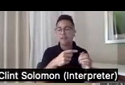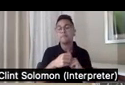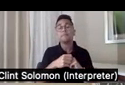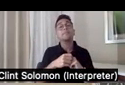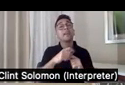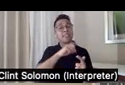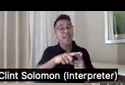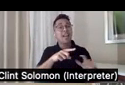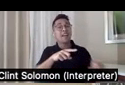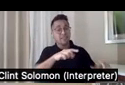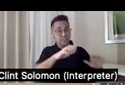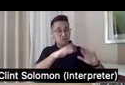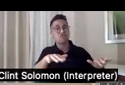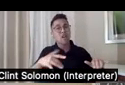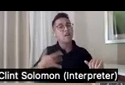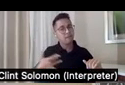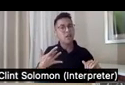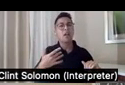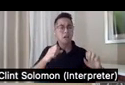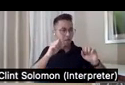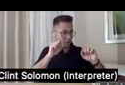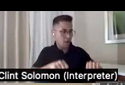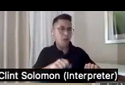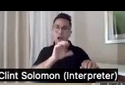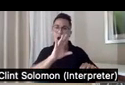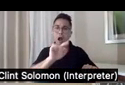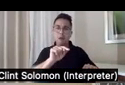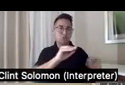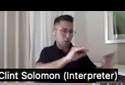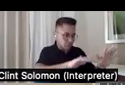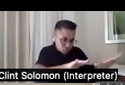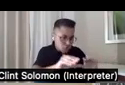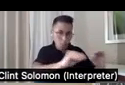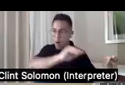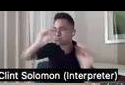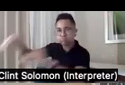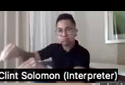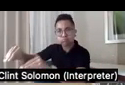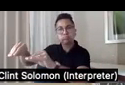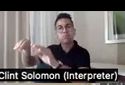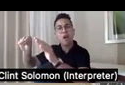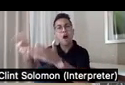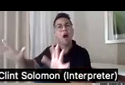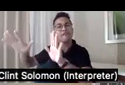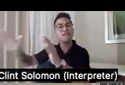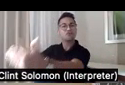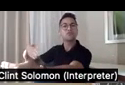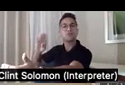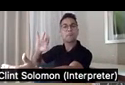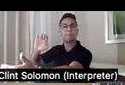supported to put these objects then in an all done or finished bin we might also do some kind